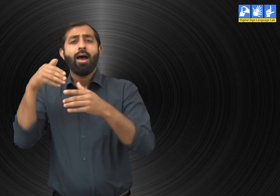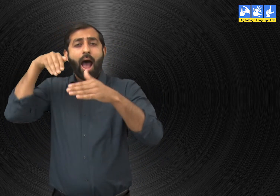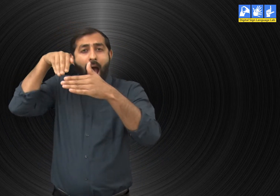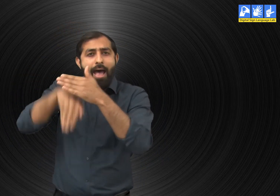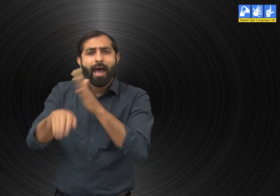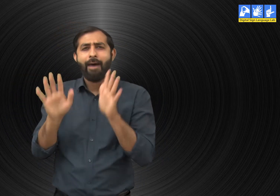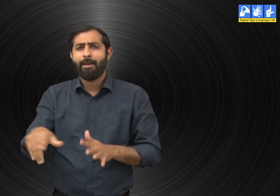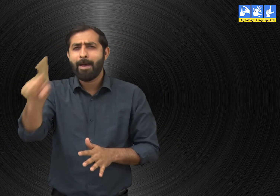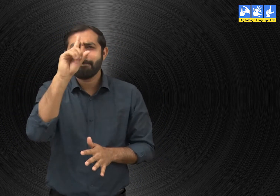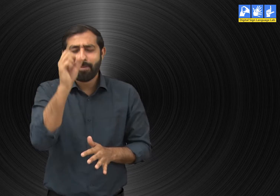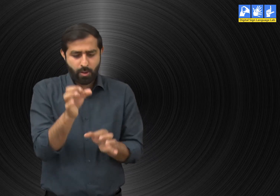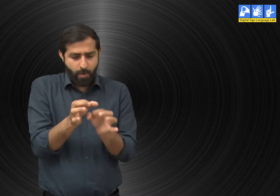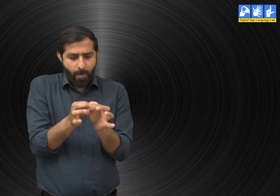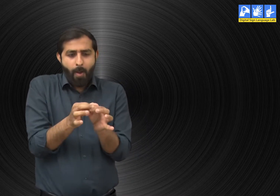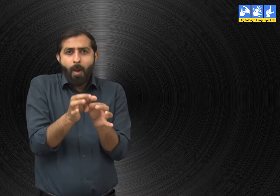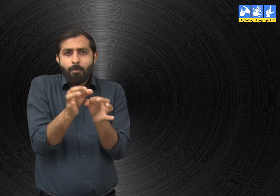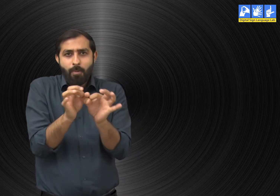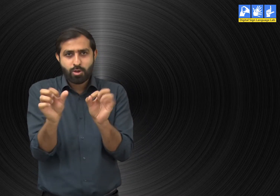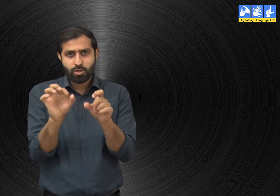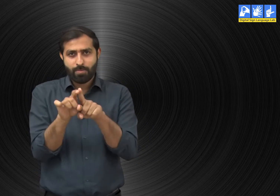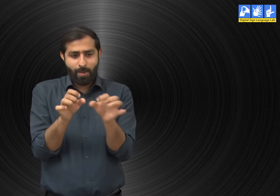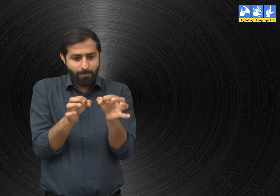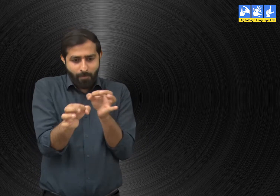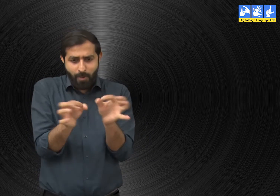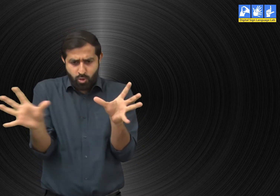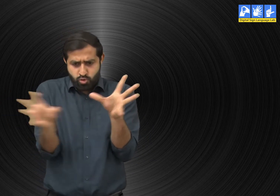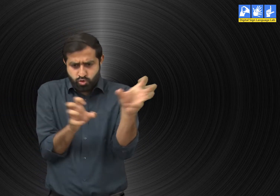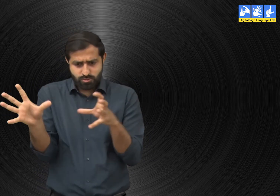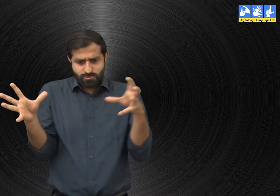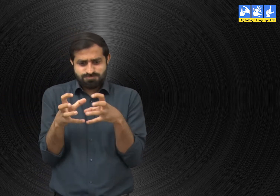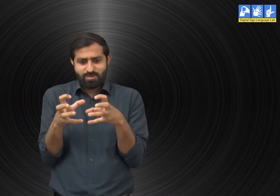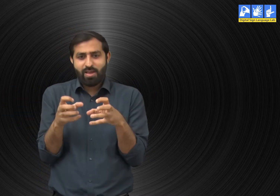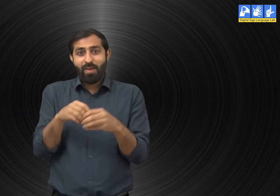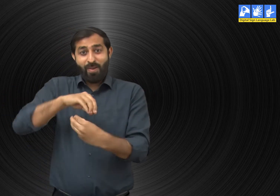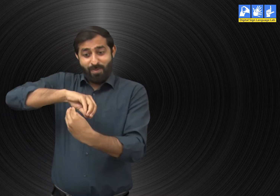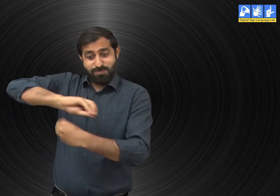When water hits the metal, the metal releases electrons these negatively charged particles